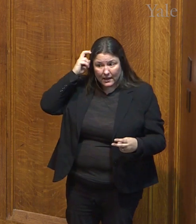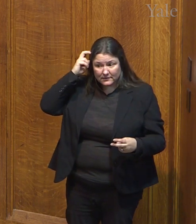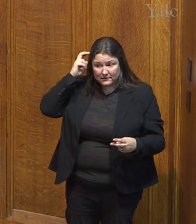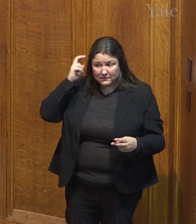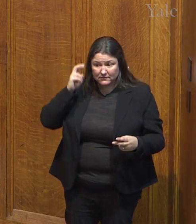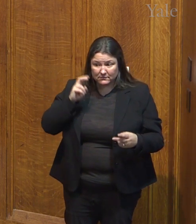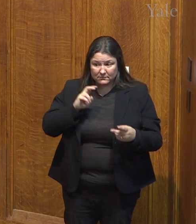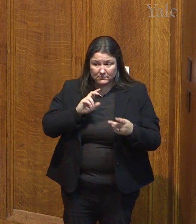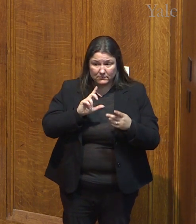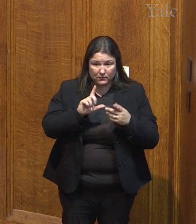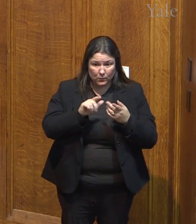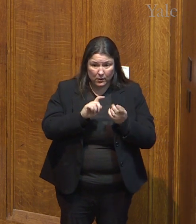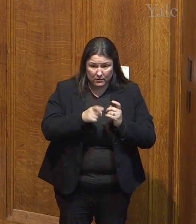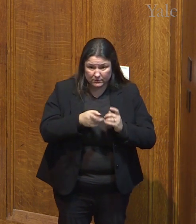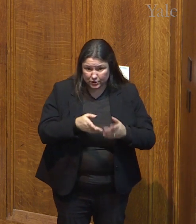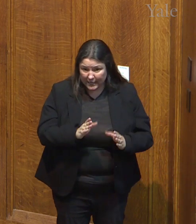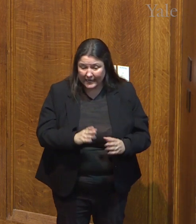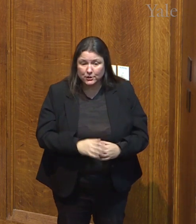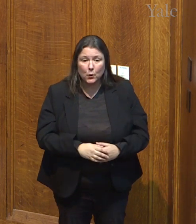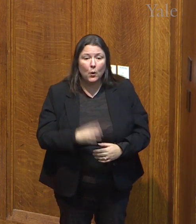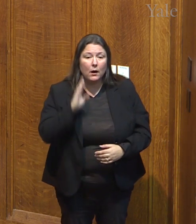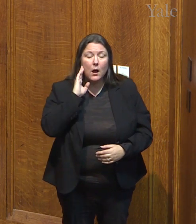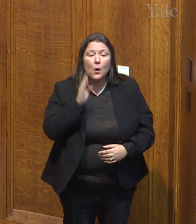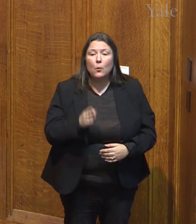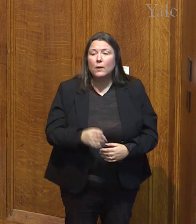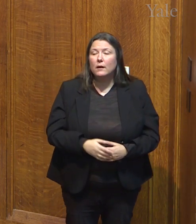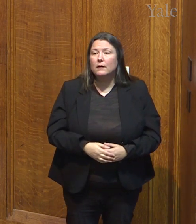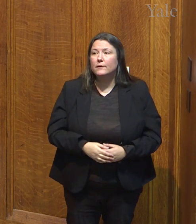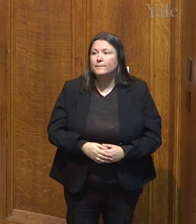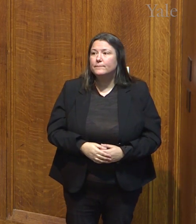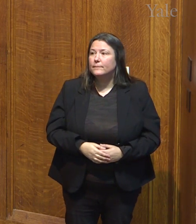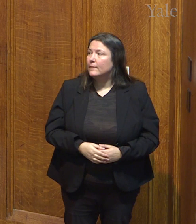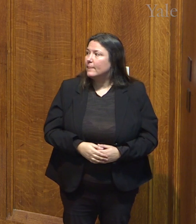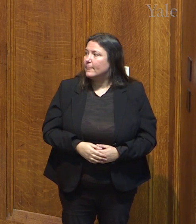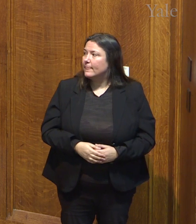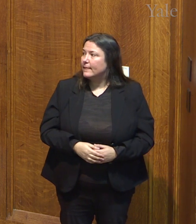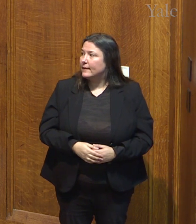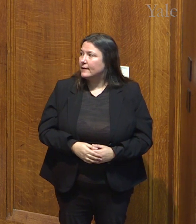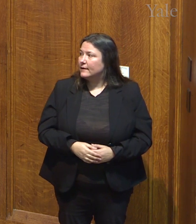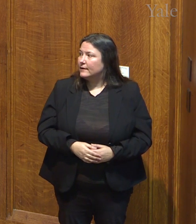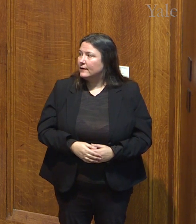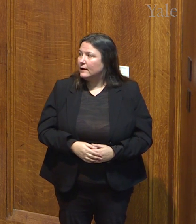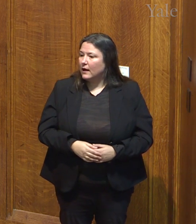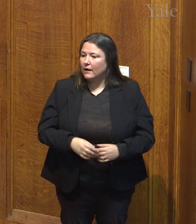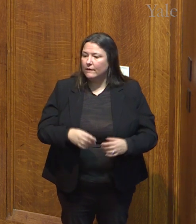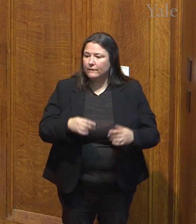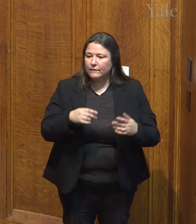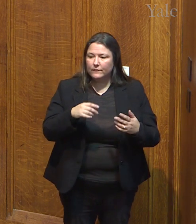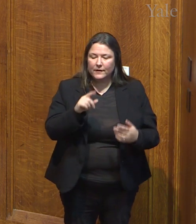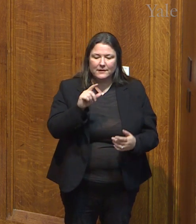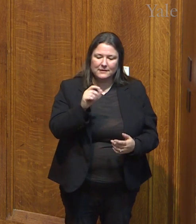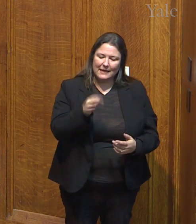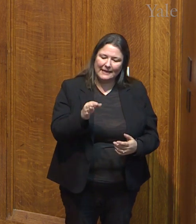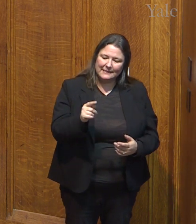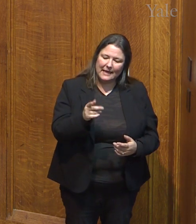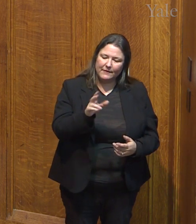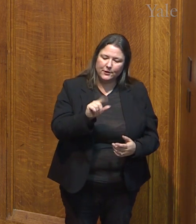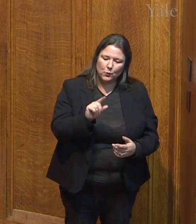or are they an extension of the dramatic course of 19th and 20th century Deaf history and of earlier times?